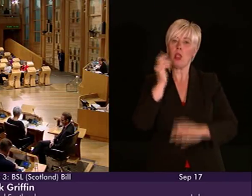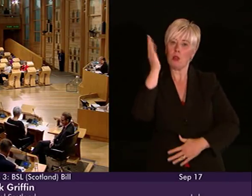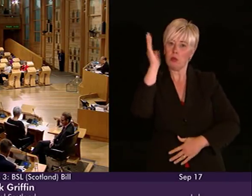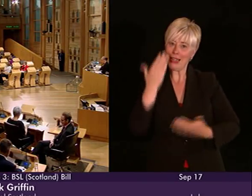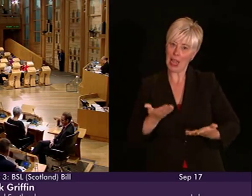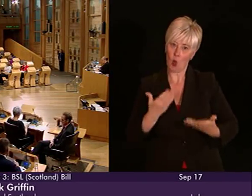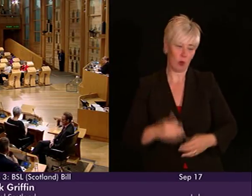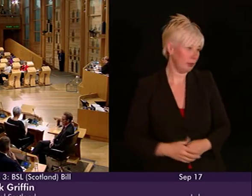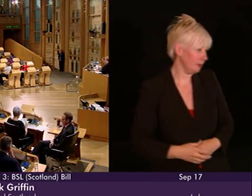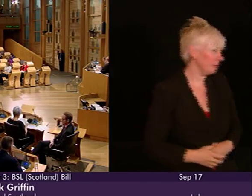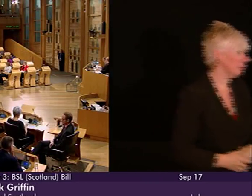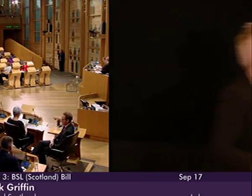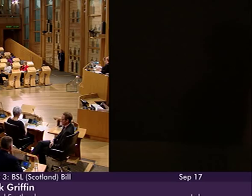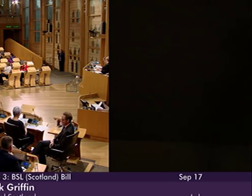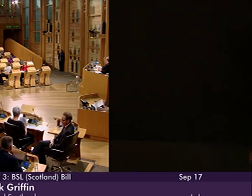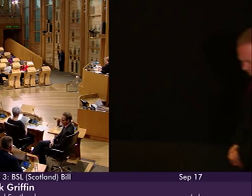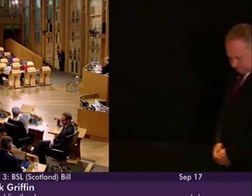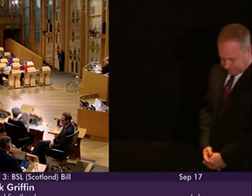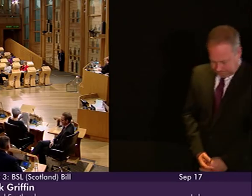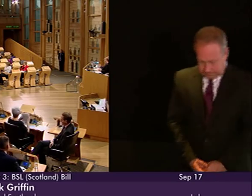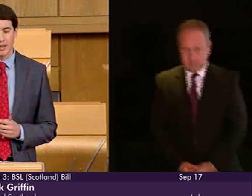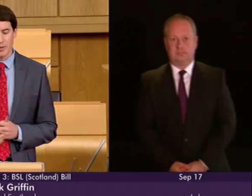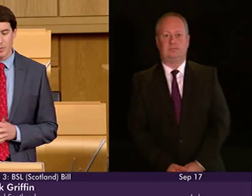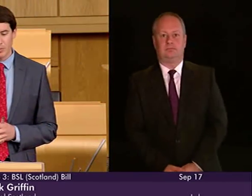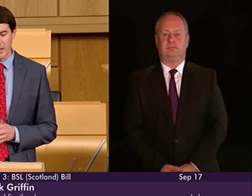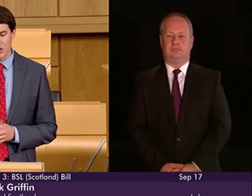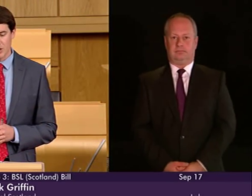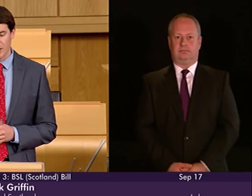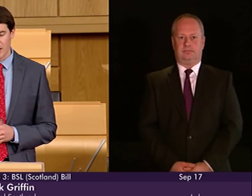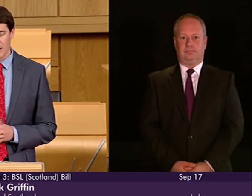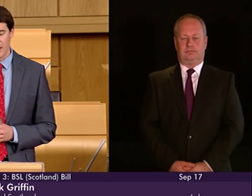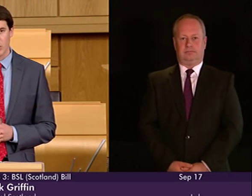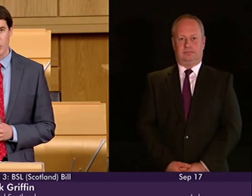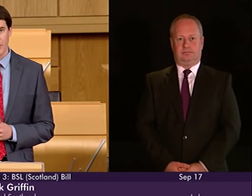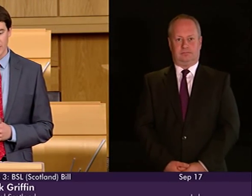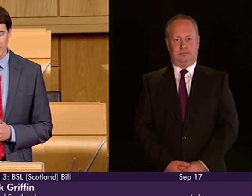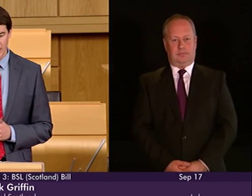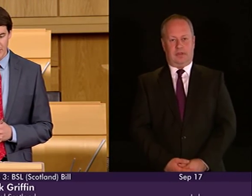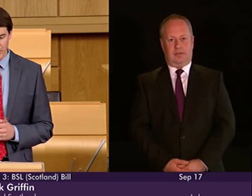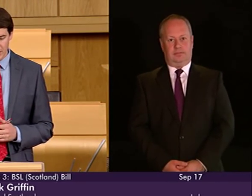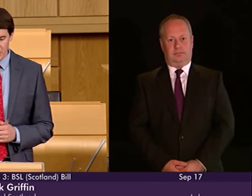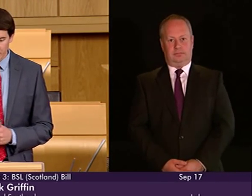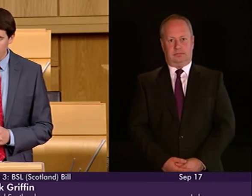Mark Griffin (Central Scotland) (Lab): It is with great pleasure that I open today’s